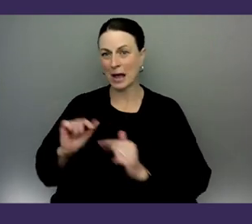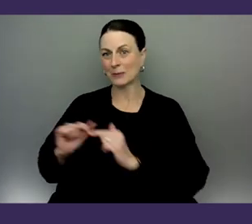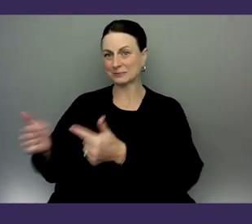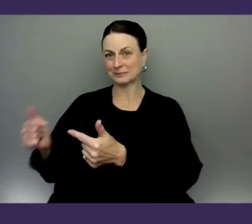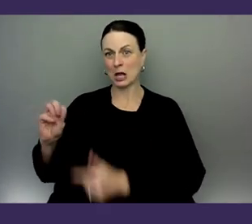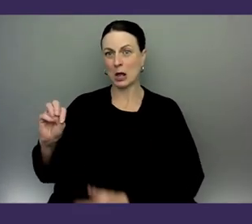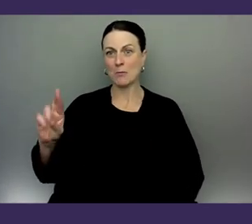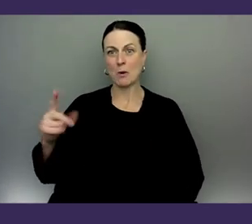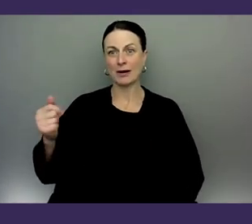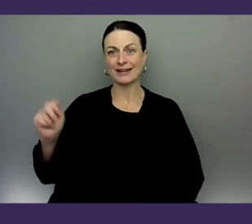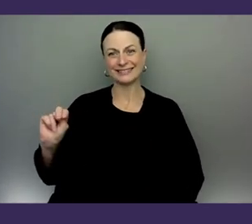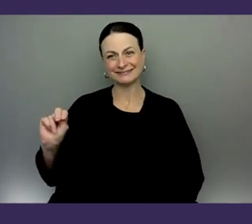and we will get started.